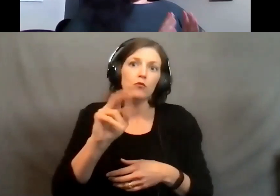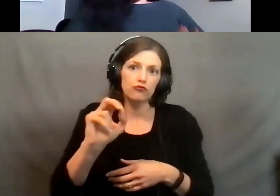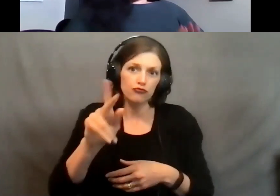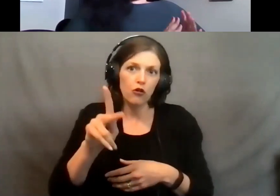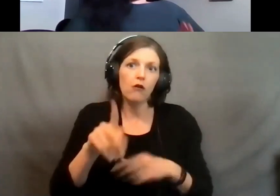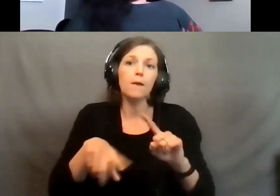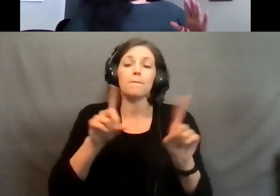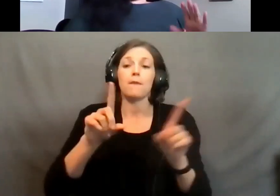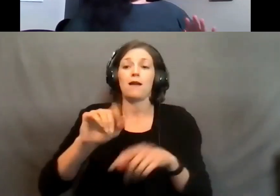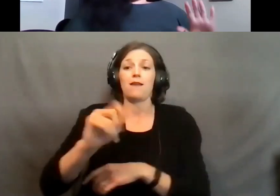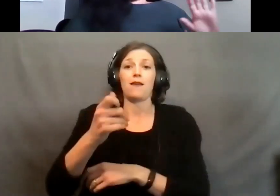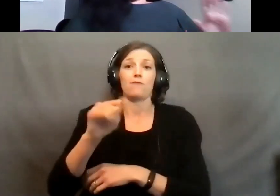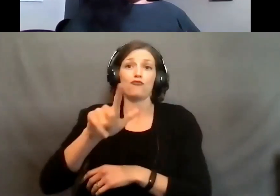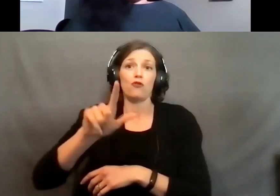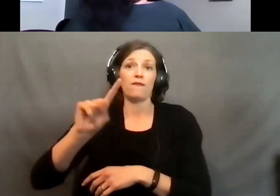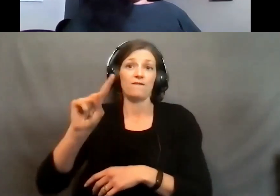13:05:47 the login credentials will be provided.